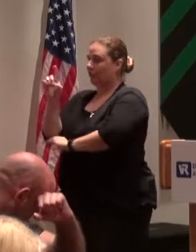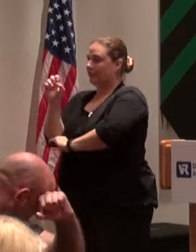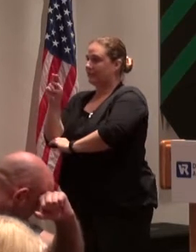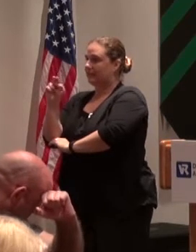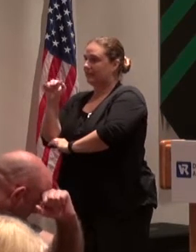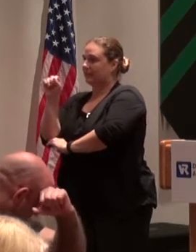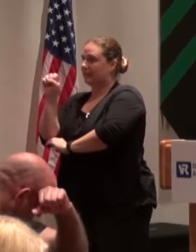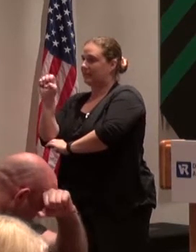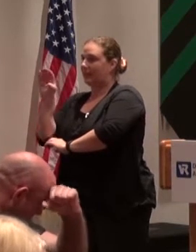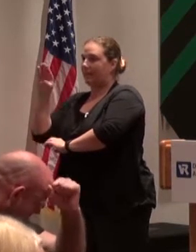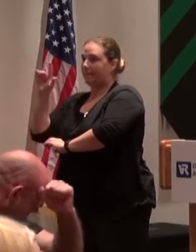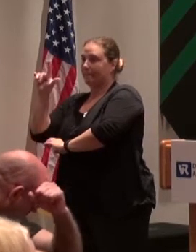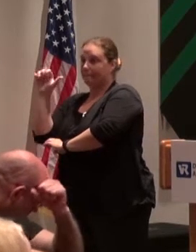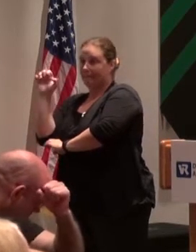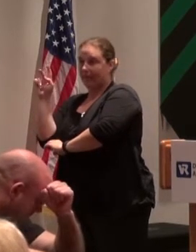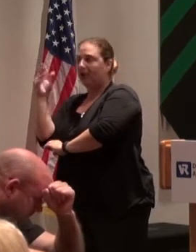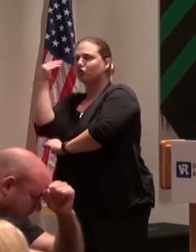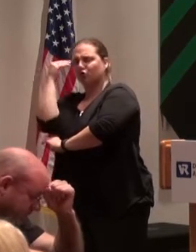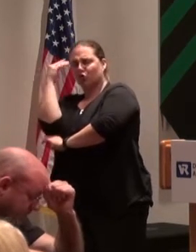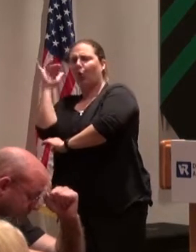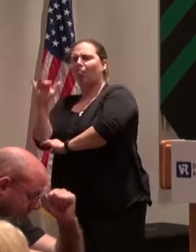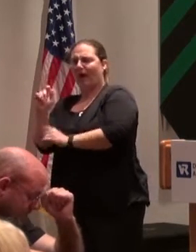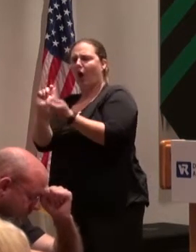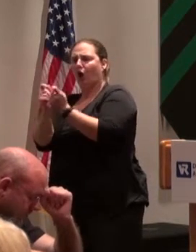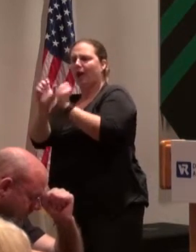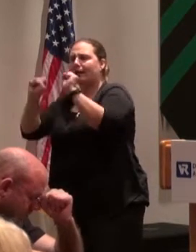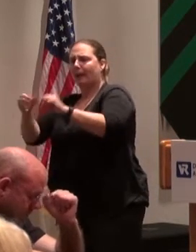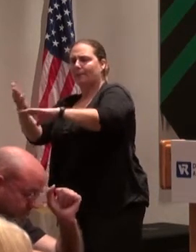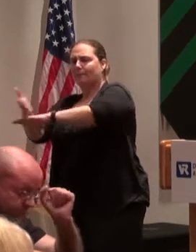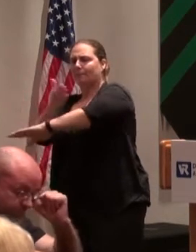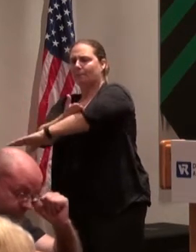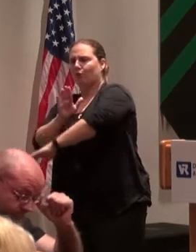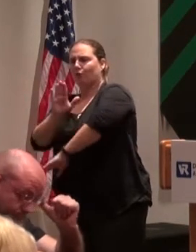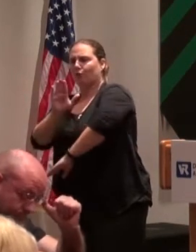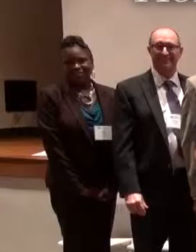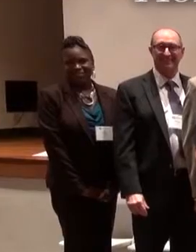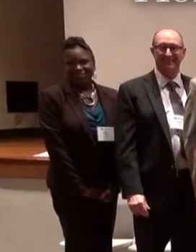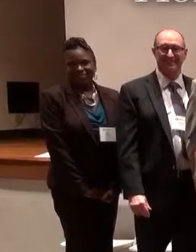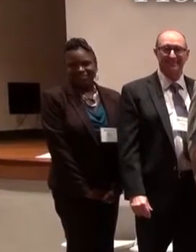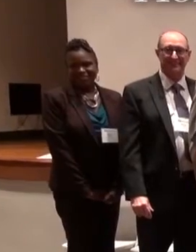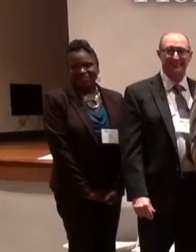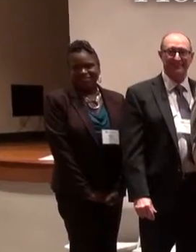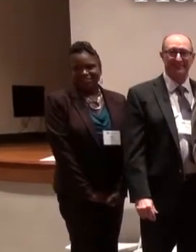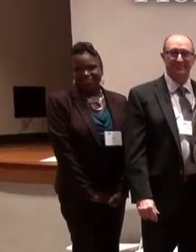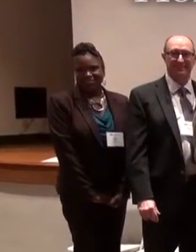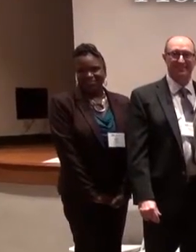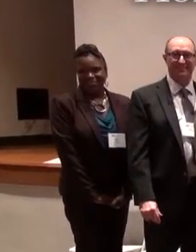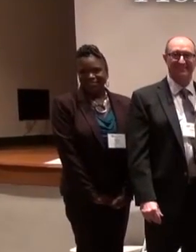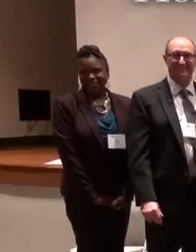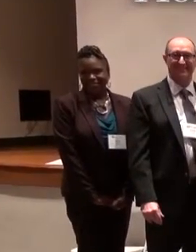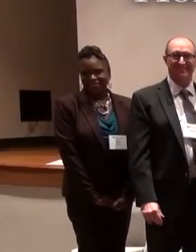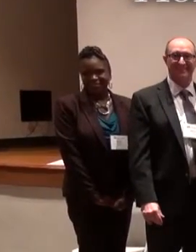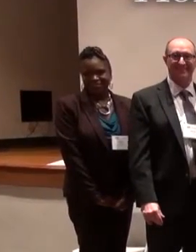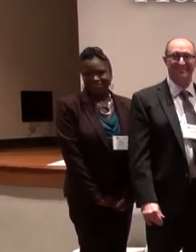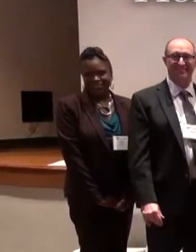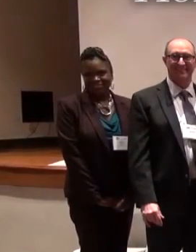can improve her employees' abilities to do their jobs and has provided hands on training,